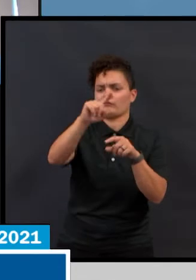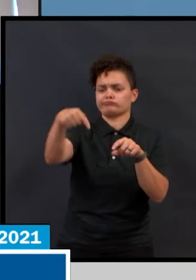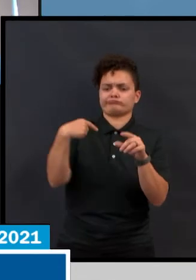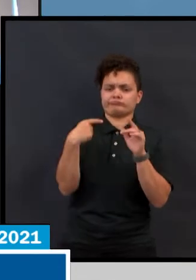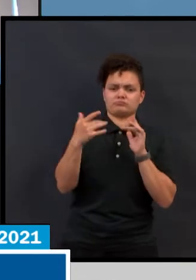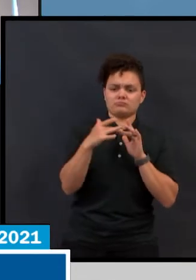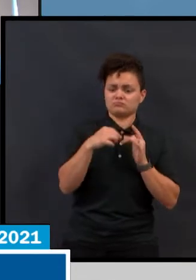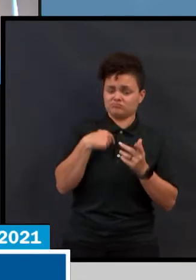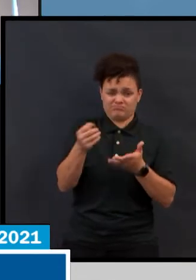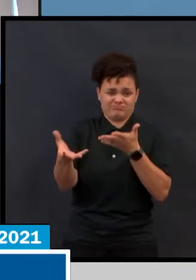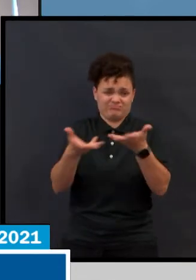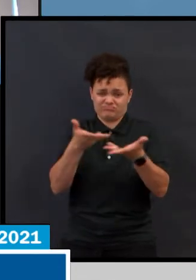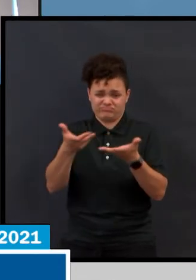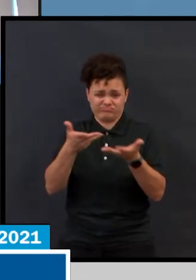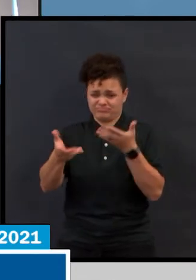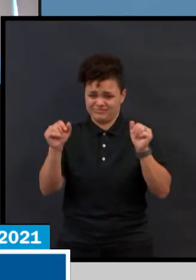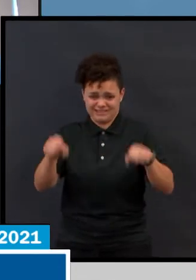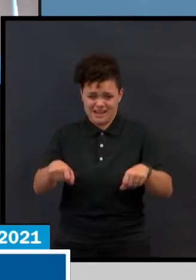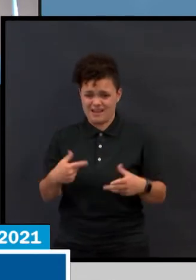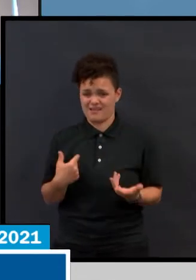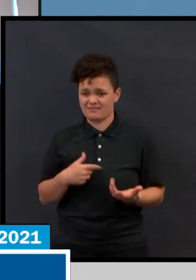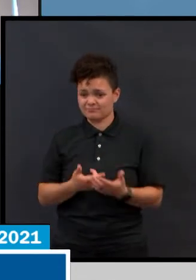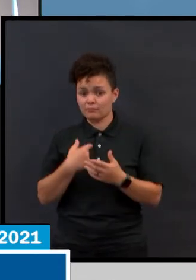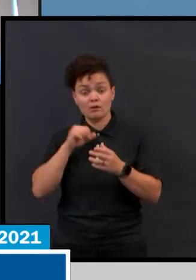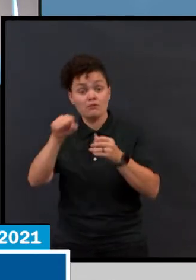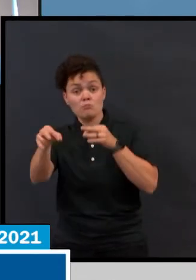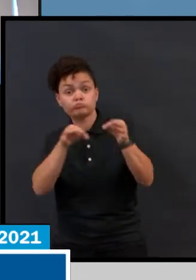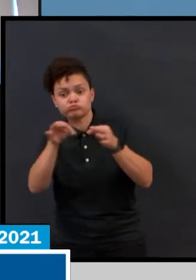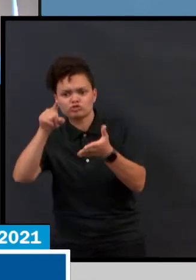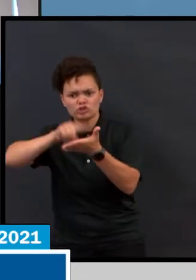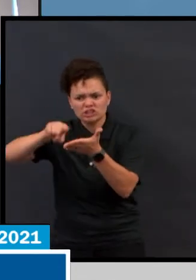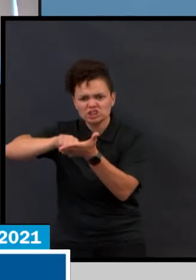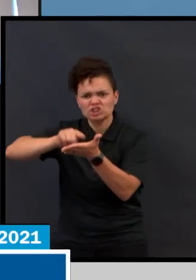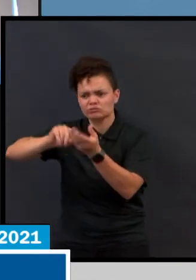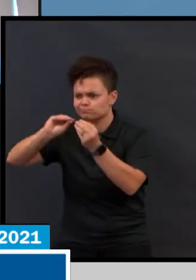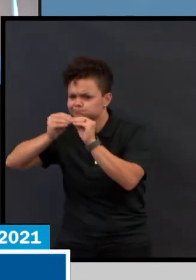research this has been in research that has been underway for many many years long before we ever